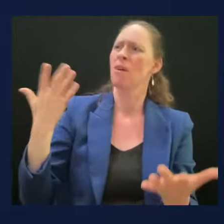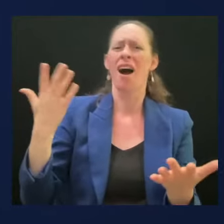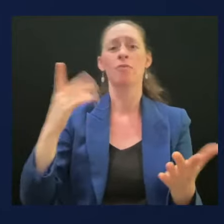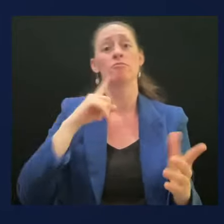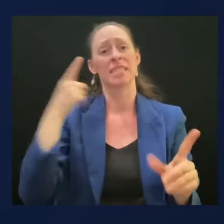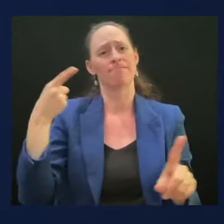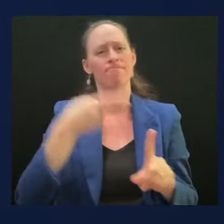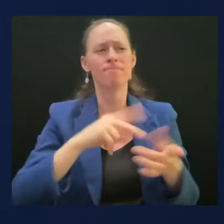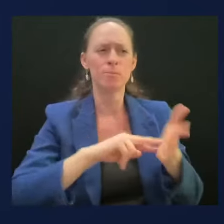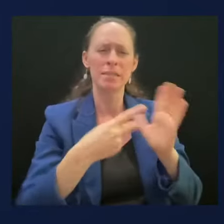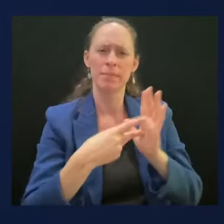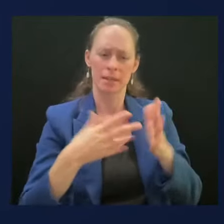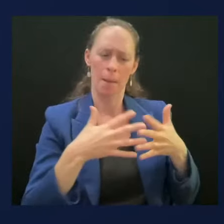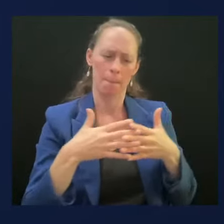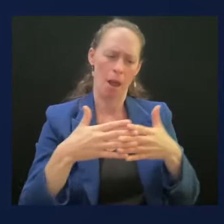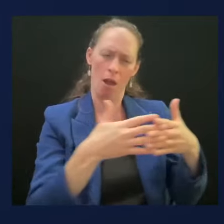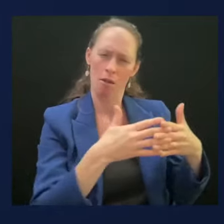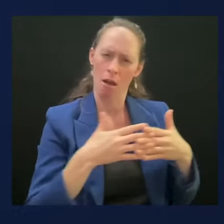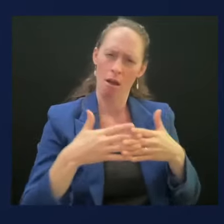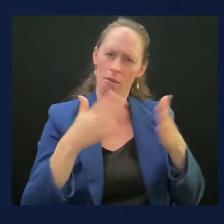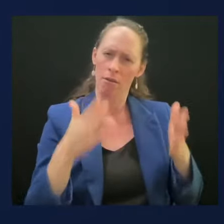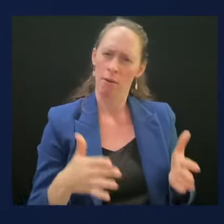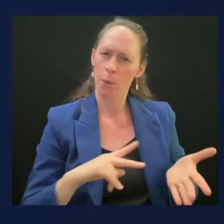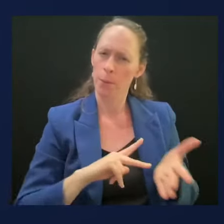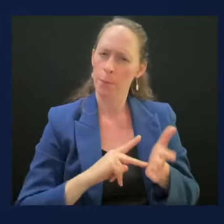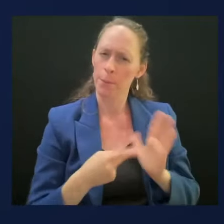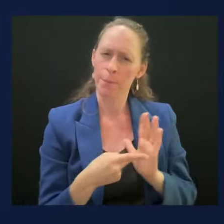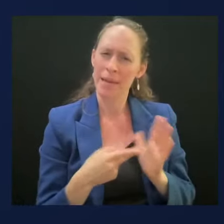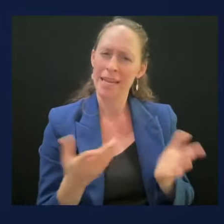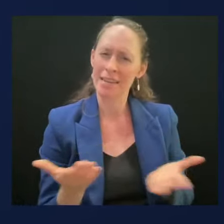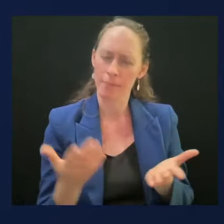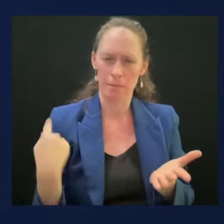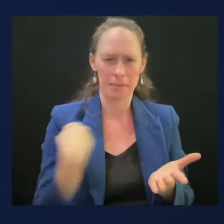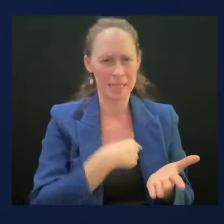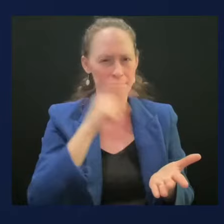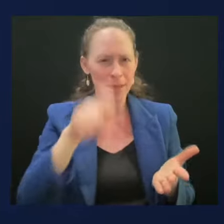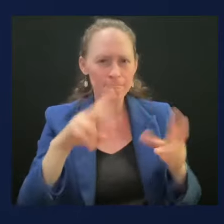Life events never accomplished. We feel their absence and the very depths of our hearts.